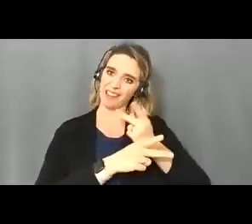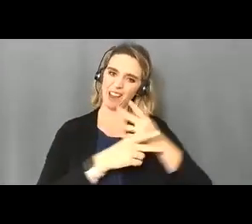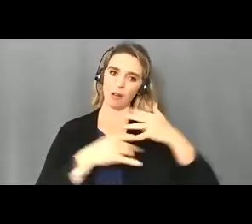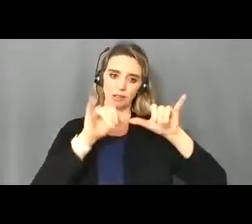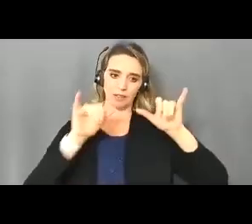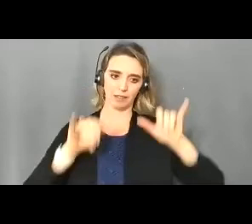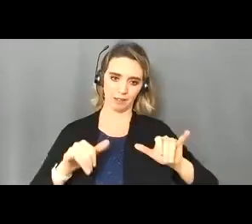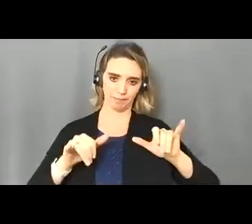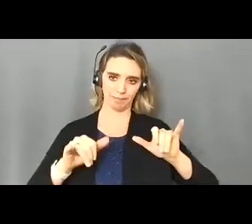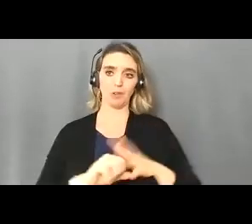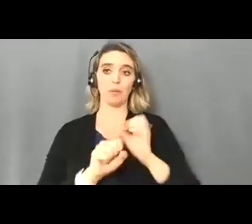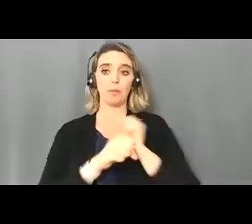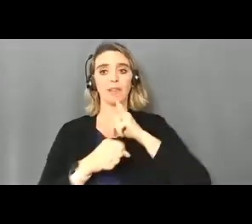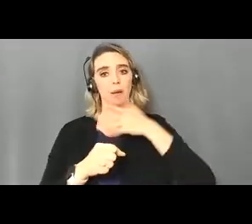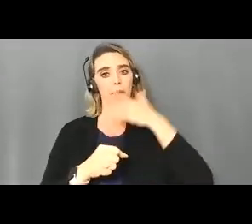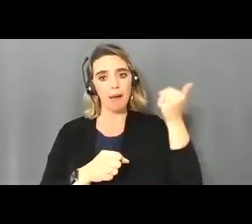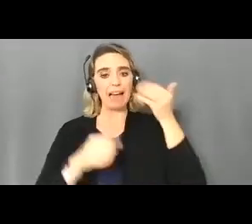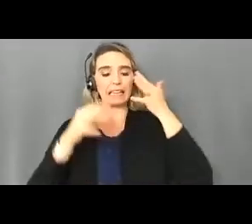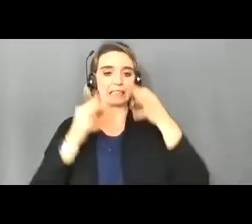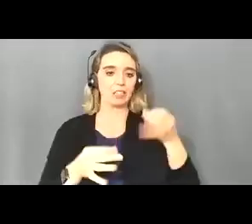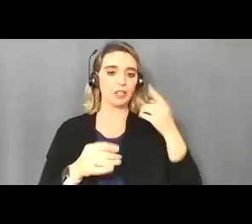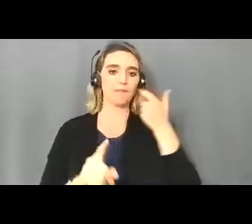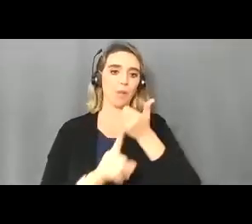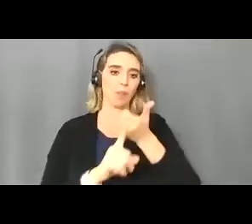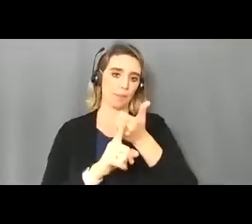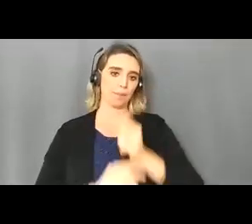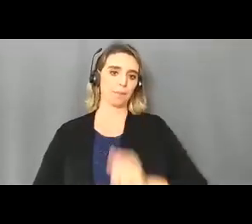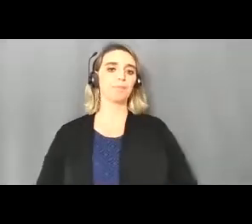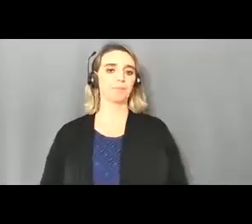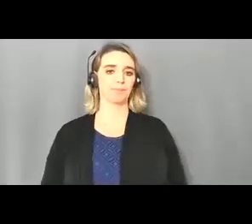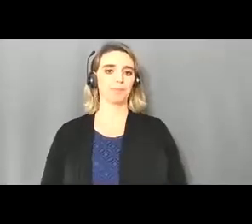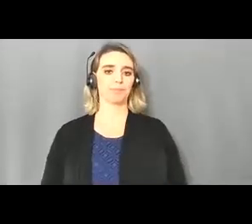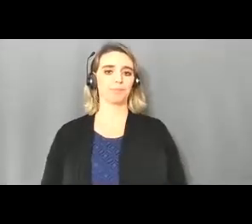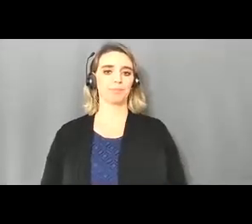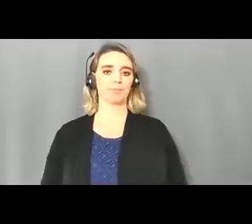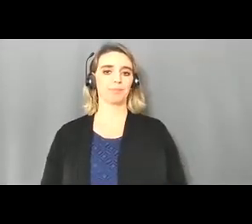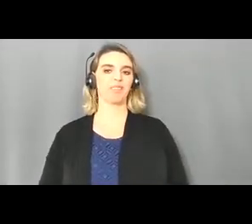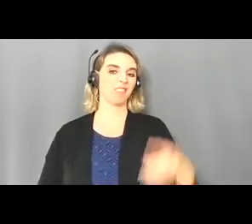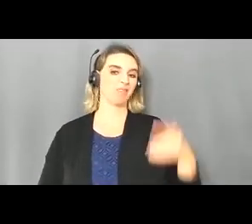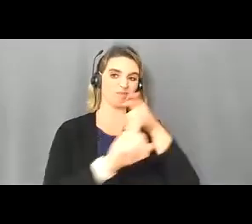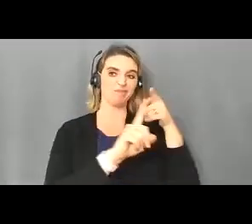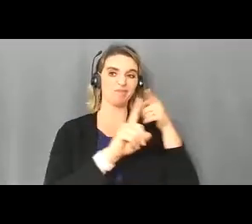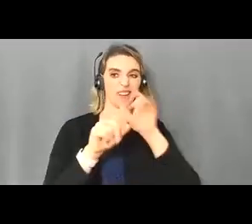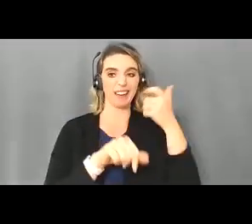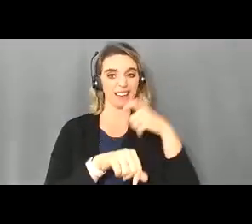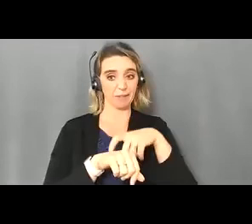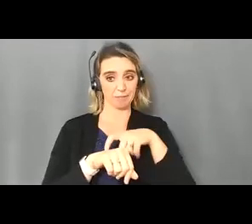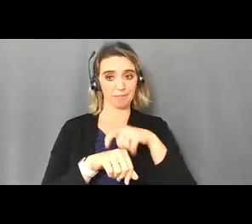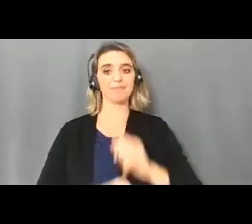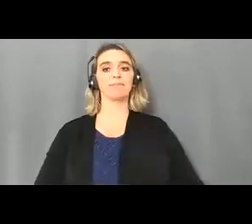can make the best decisions possible for them at any point along the healthcare continuum.